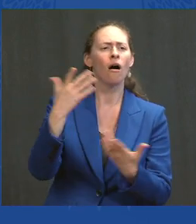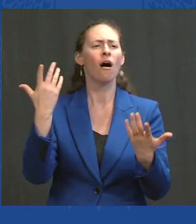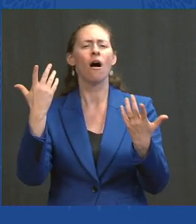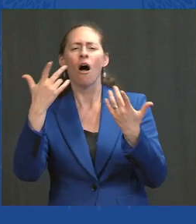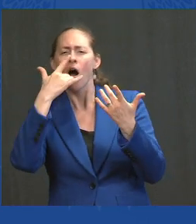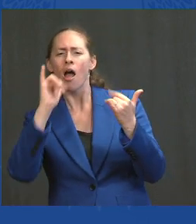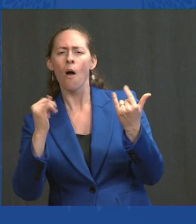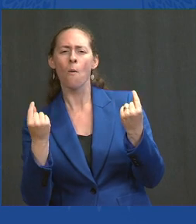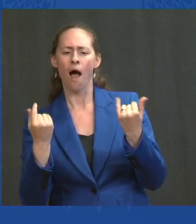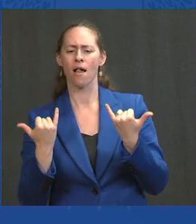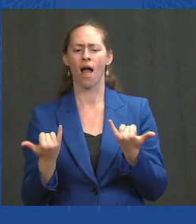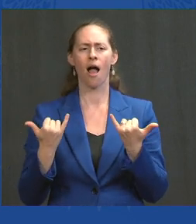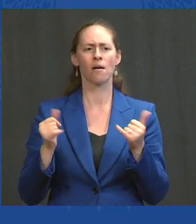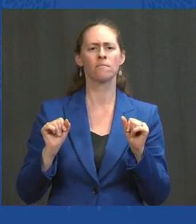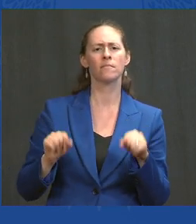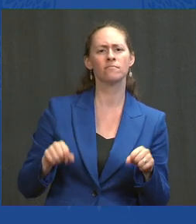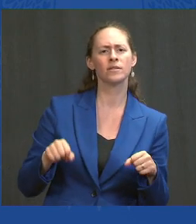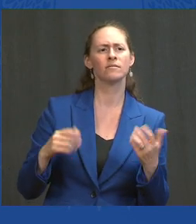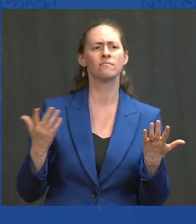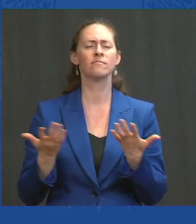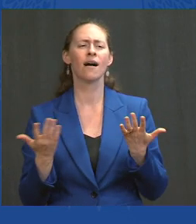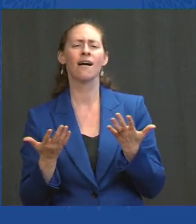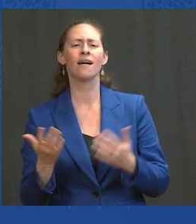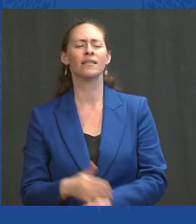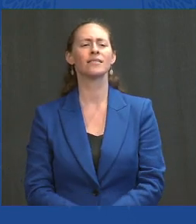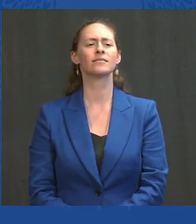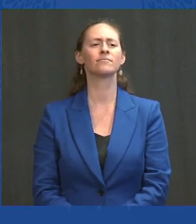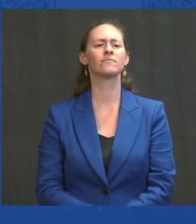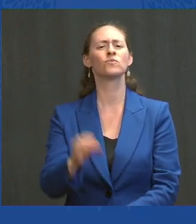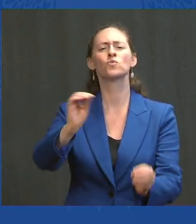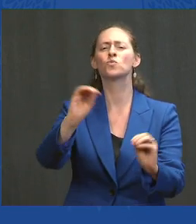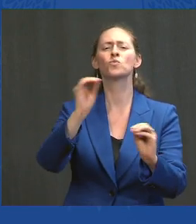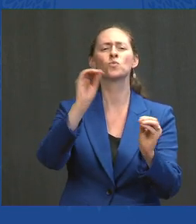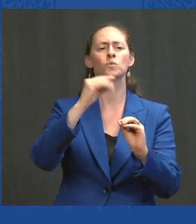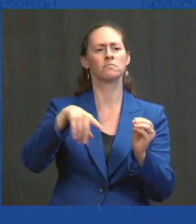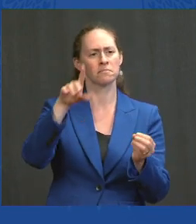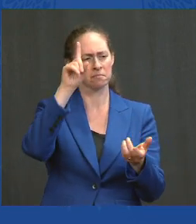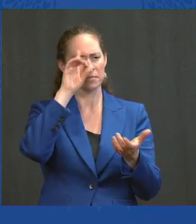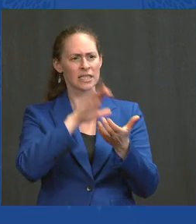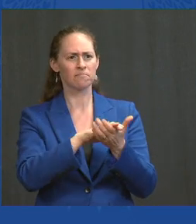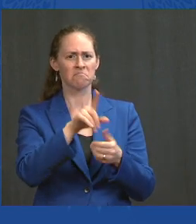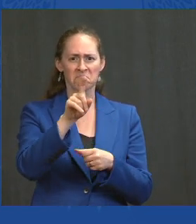No one believes in and speaks more passionately of us